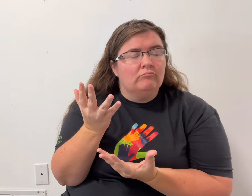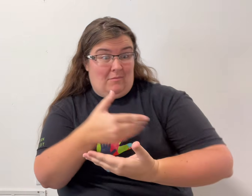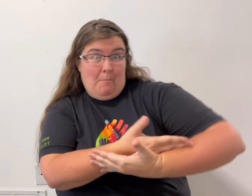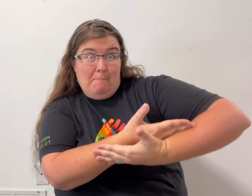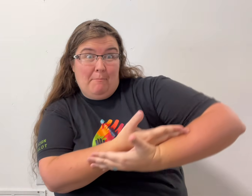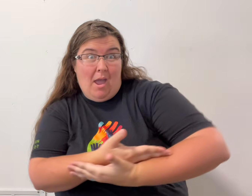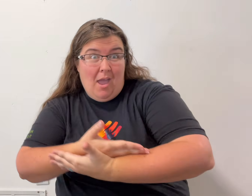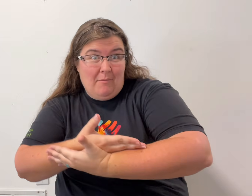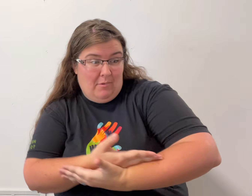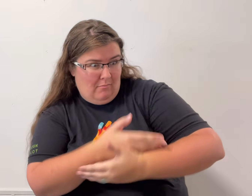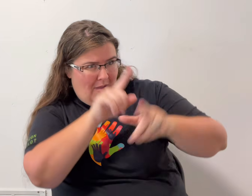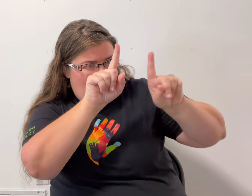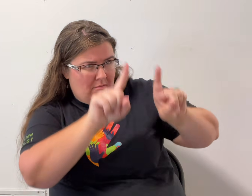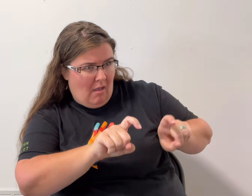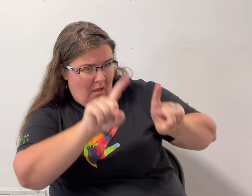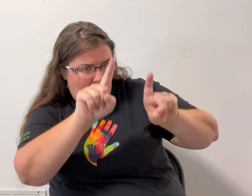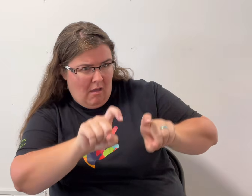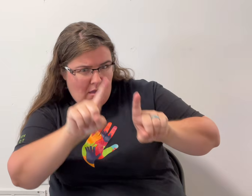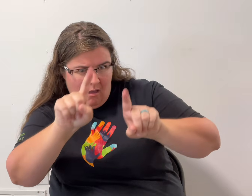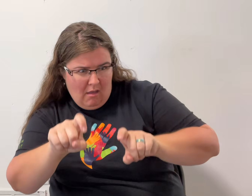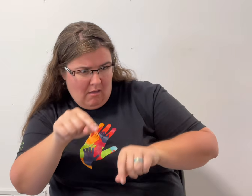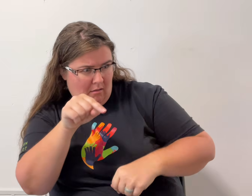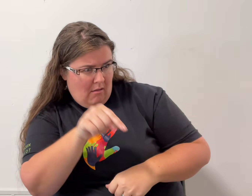then she signs NEWBORN and TEST